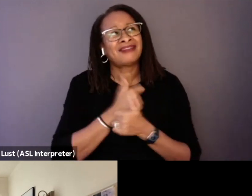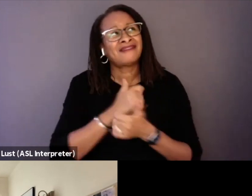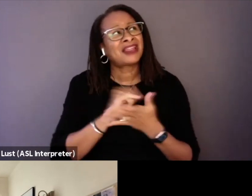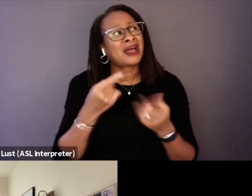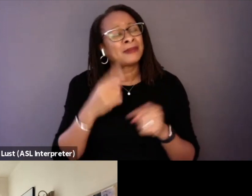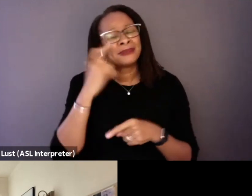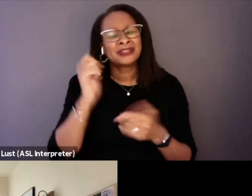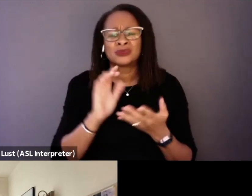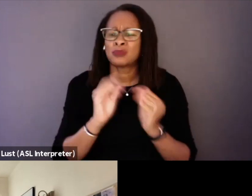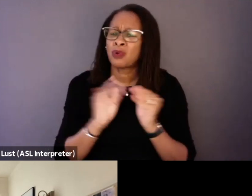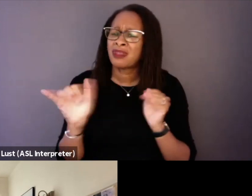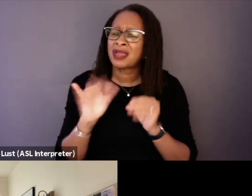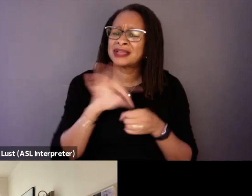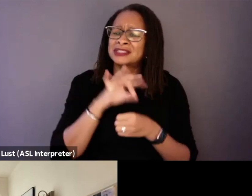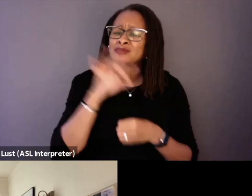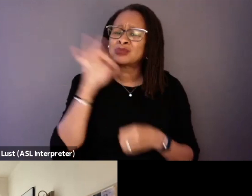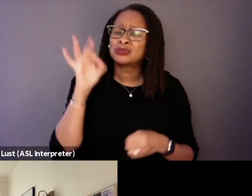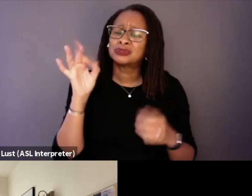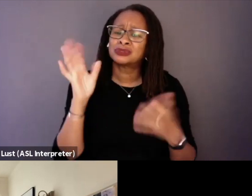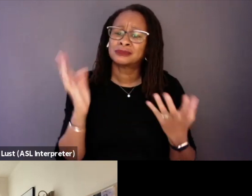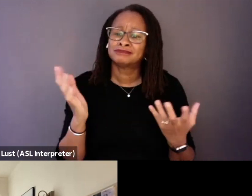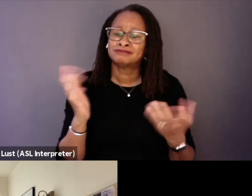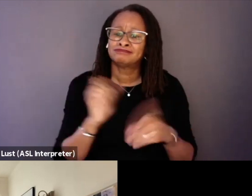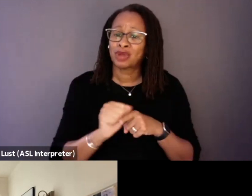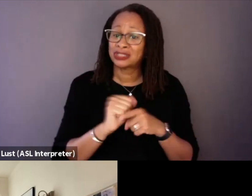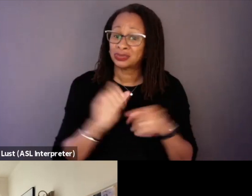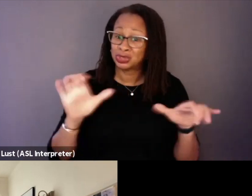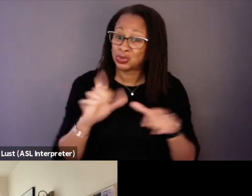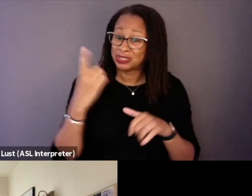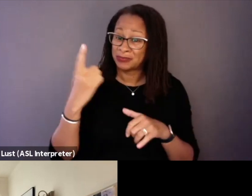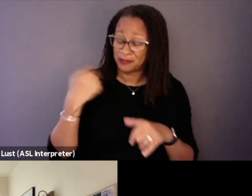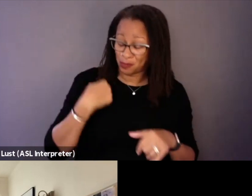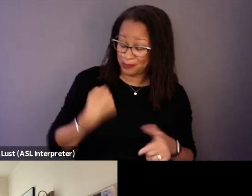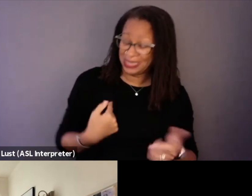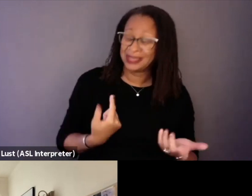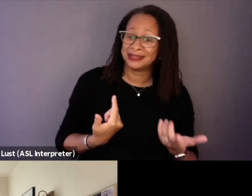because it was doing something for me. It was doing something to me.